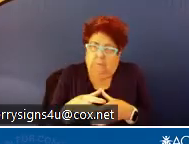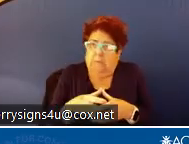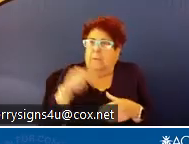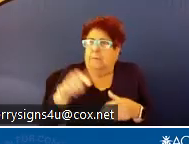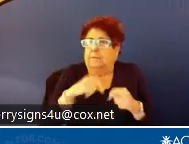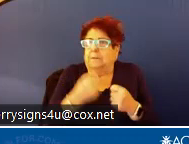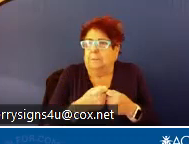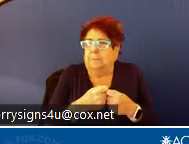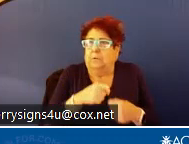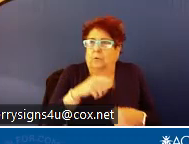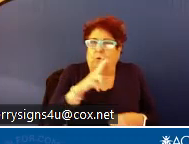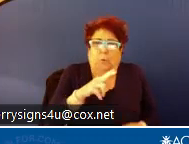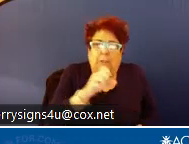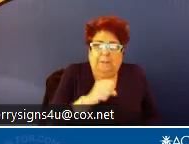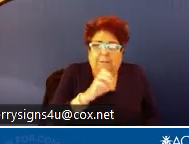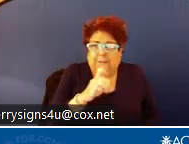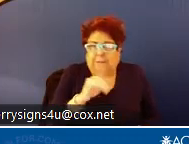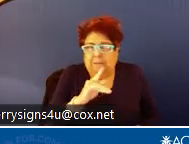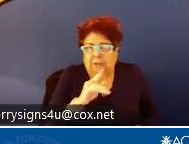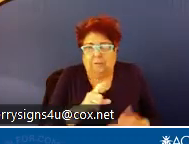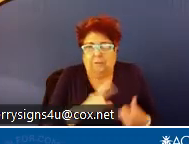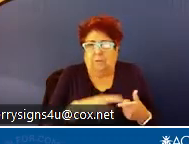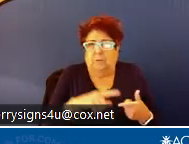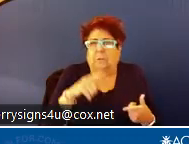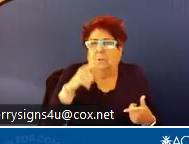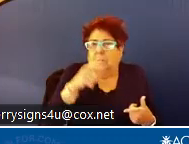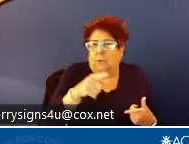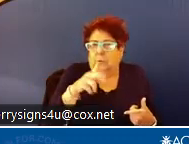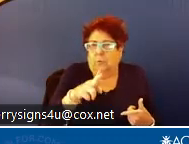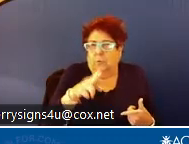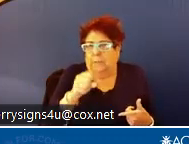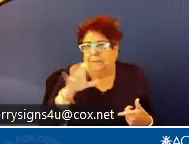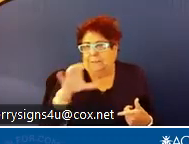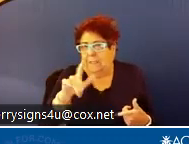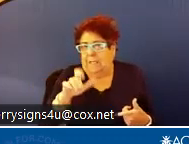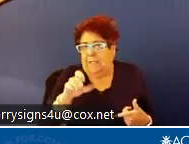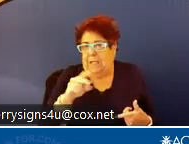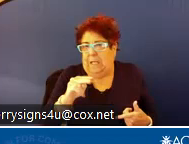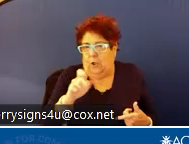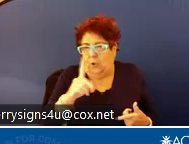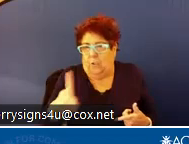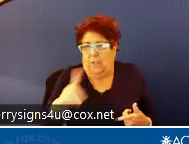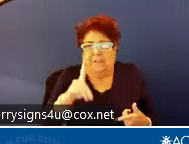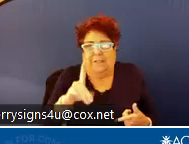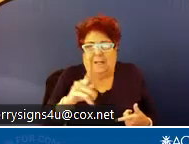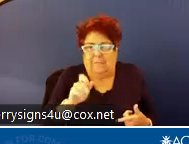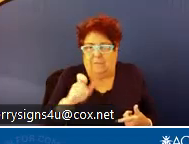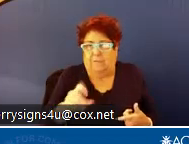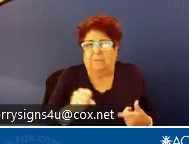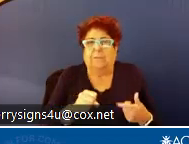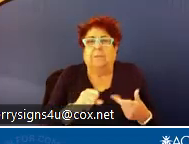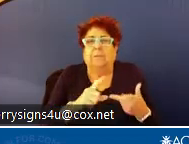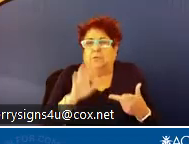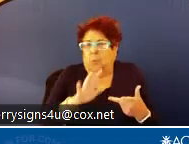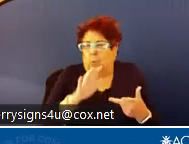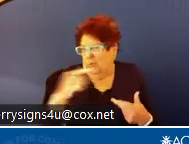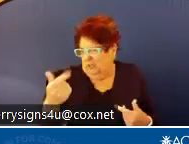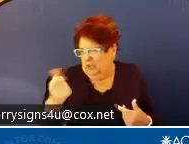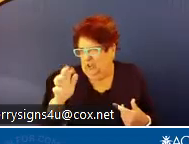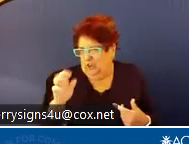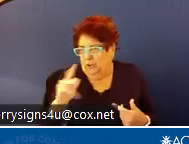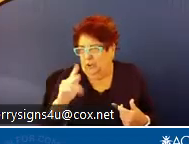USAging, the School of gerontology, 1Source events, our excellent ASL interpreters and